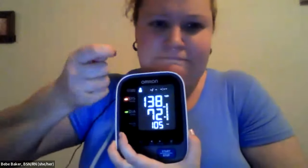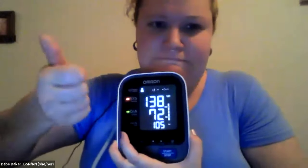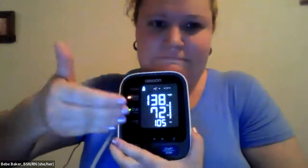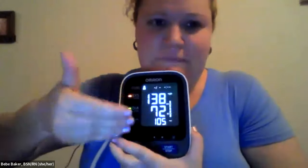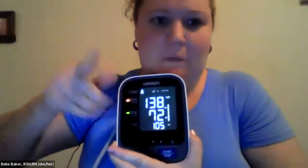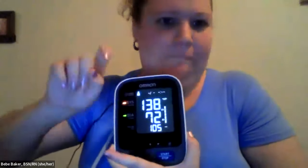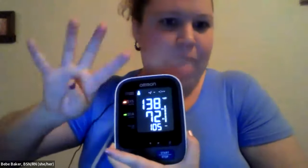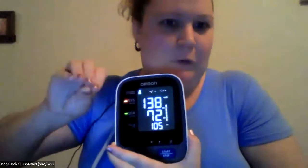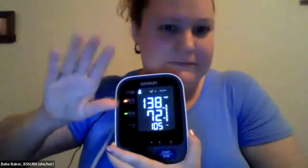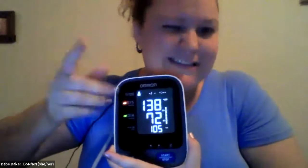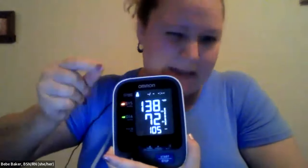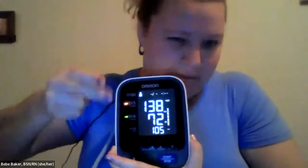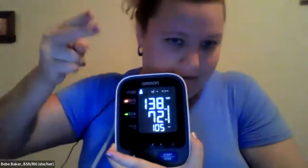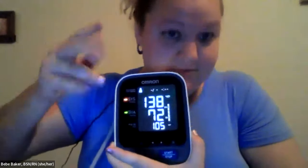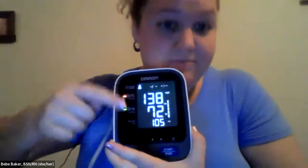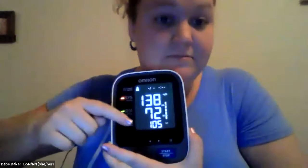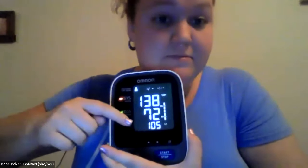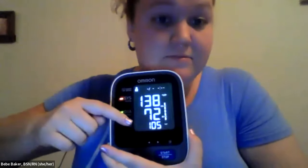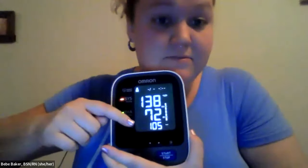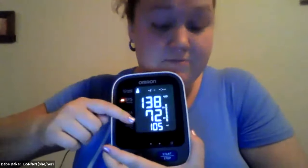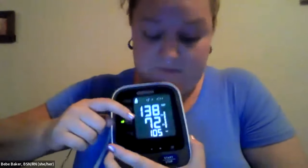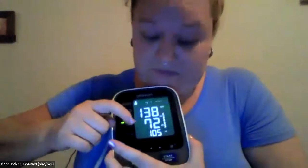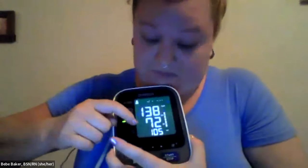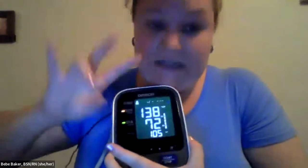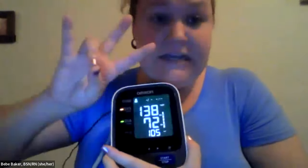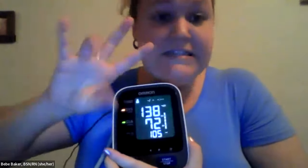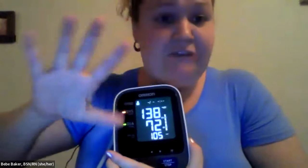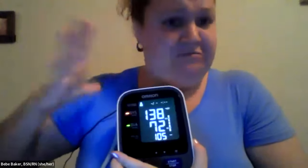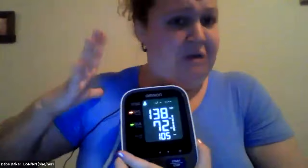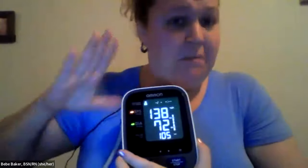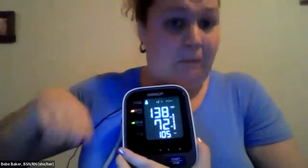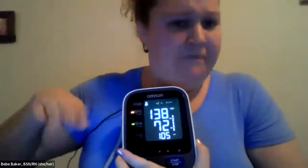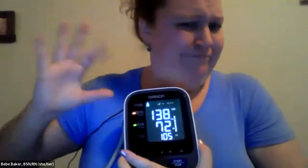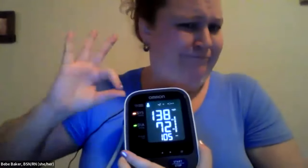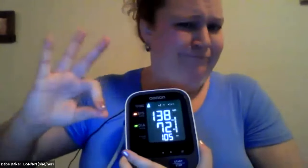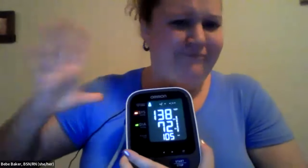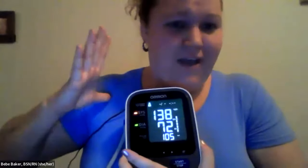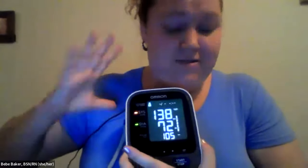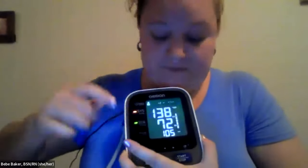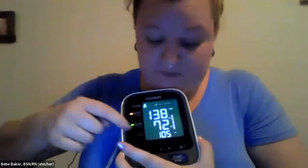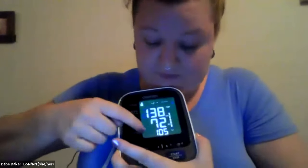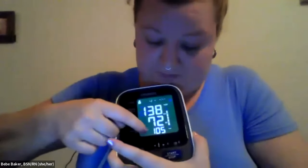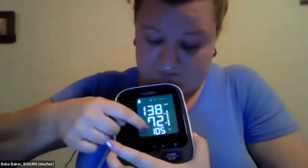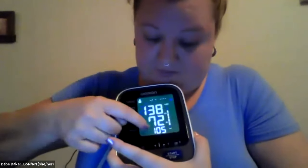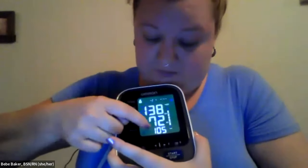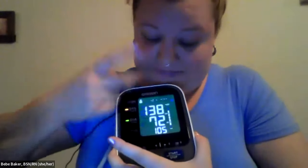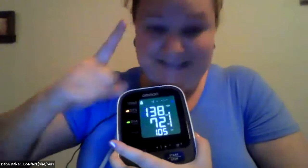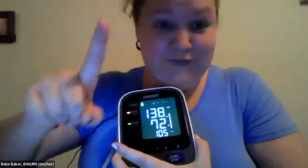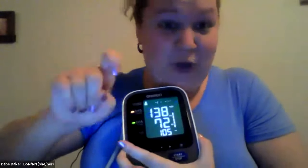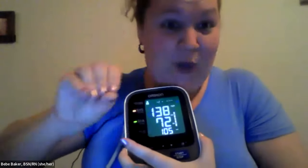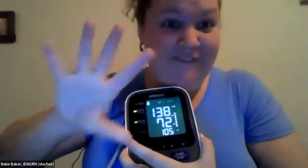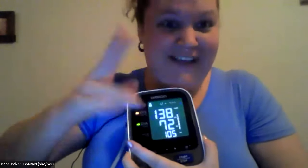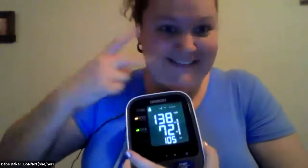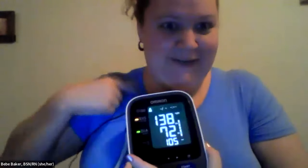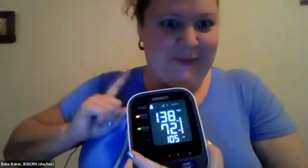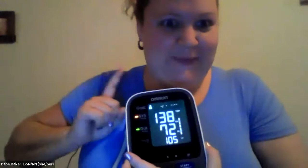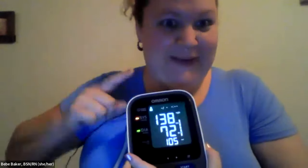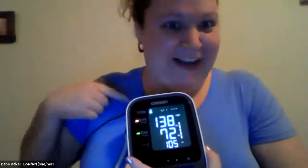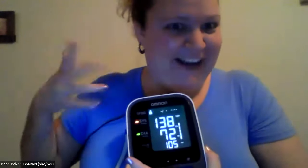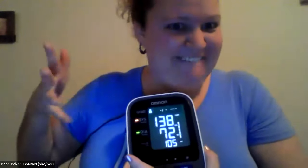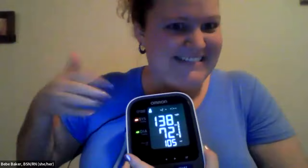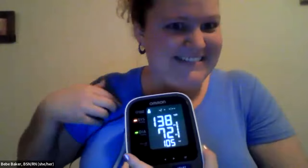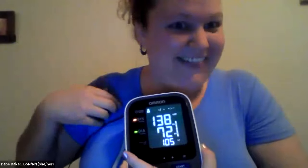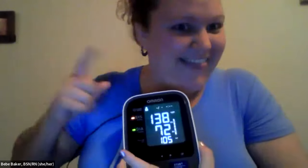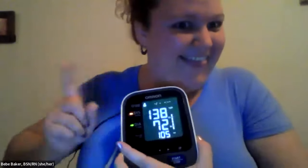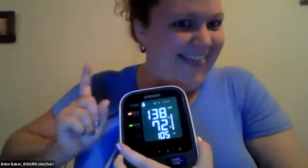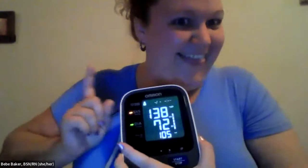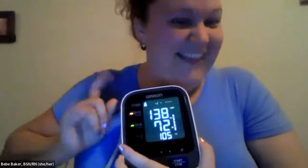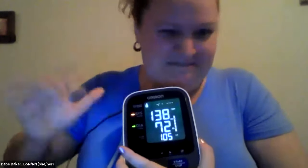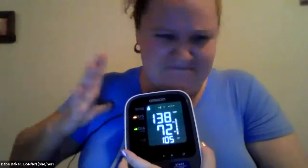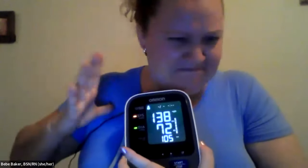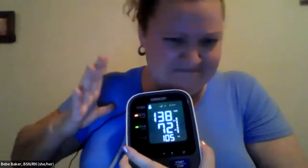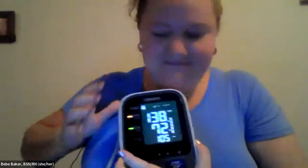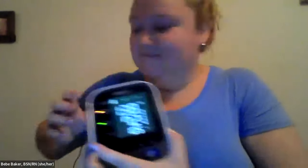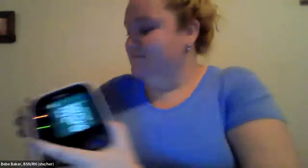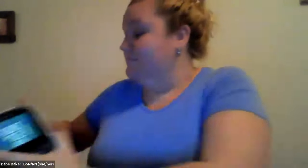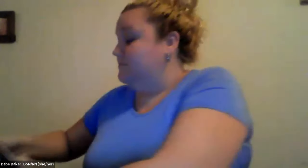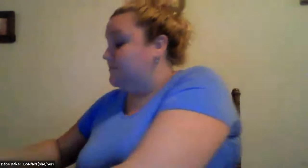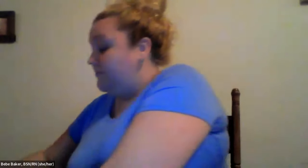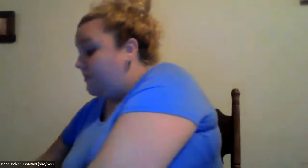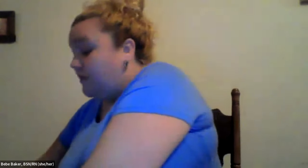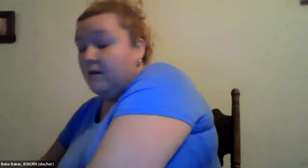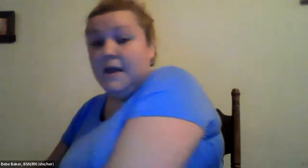Cristine Saunders: So the top is 138 which is close to 130 so it's a little bit high or 140 so a little bit high the 772 and the bottom is good this number 105 is my heart rate because i'm a little bit nervous, which is fine.